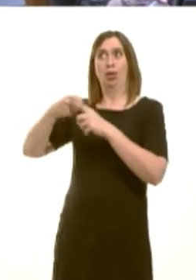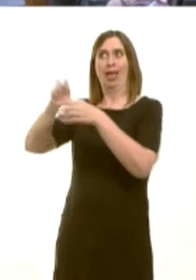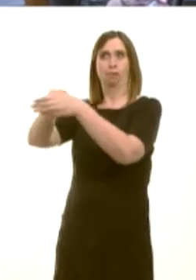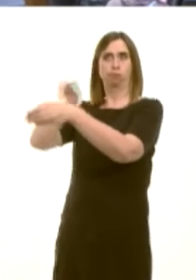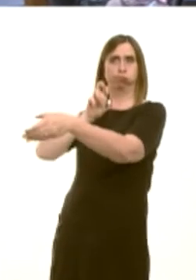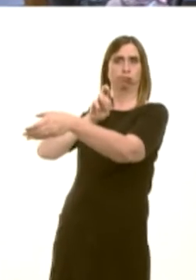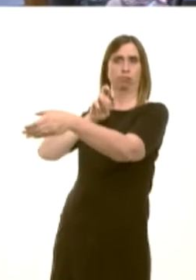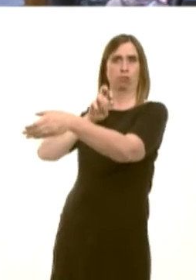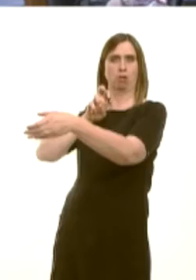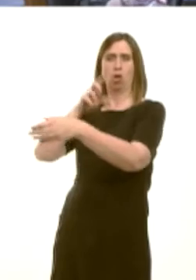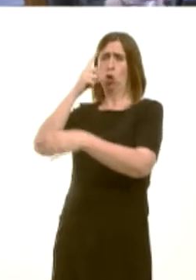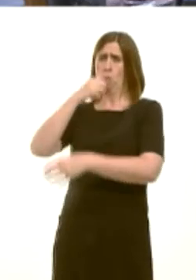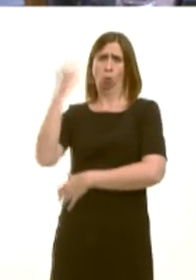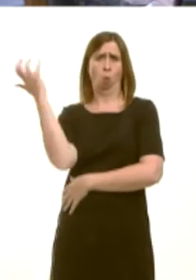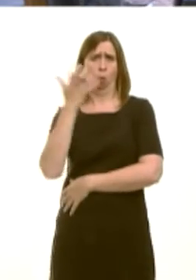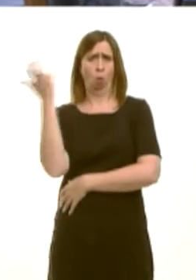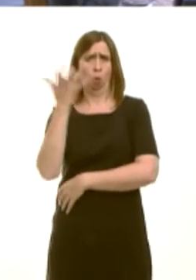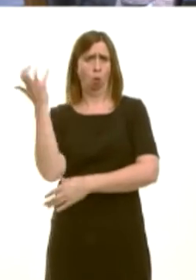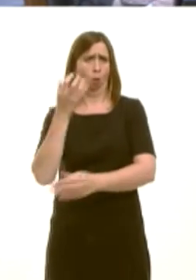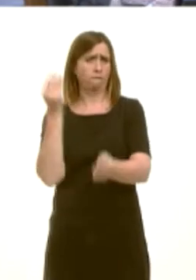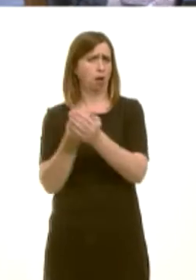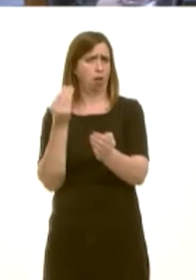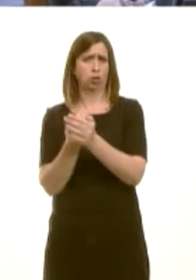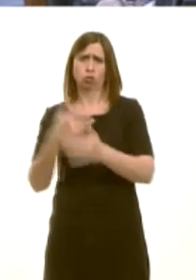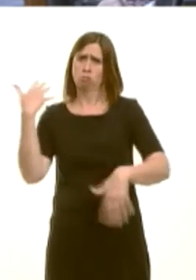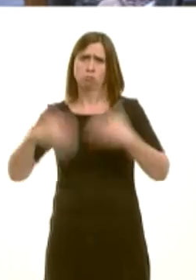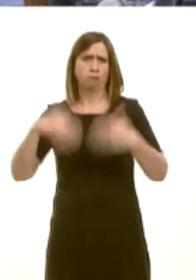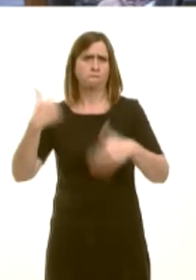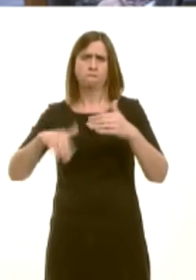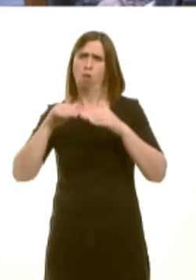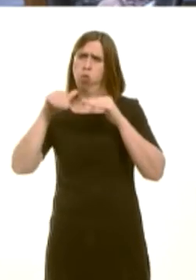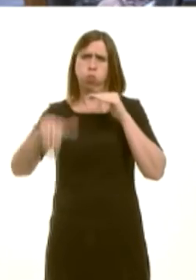to the likely fiscal impact, the wider economic effects that would arise, if Welsh access